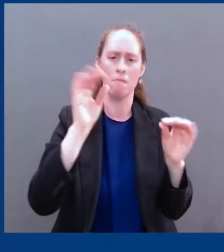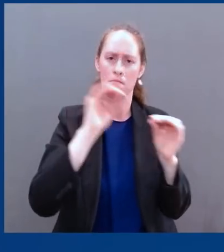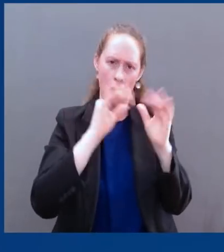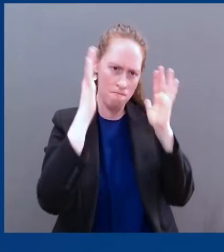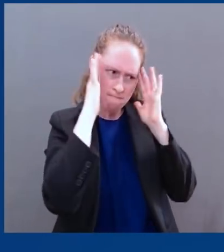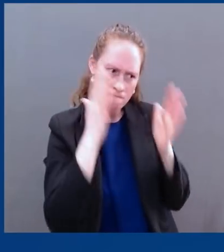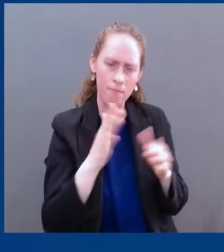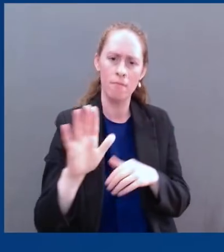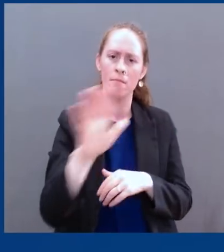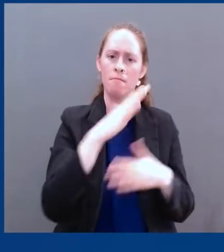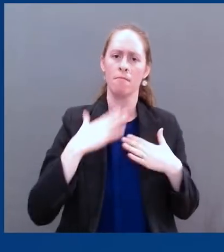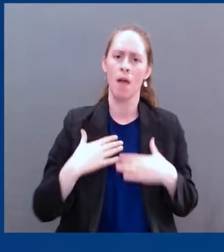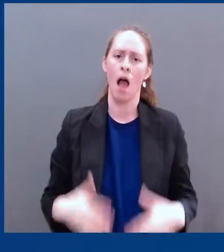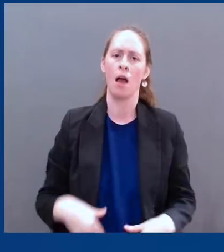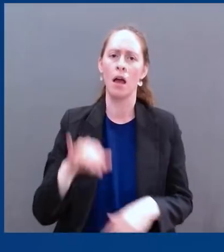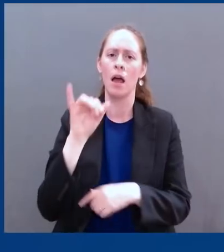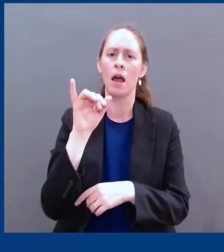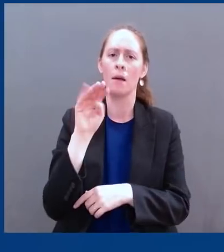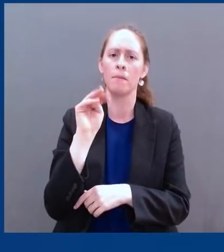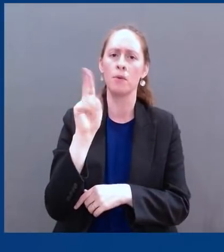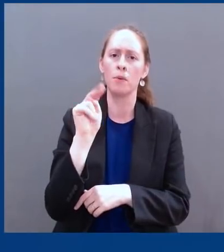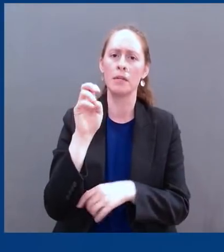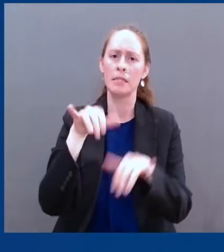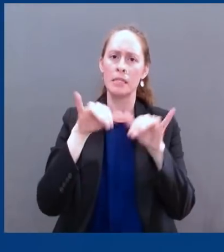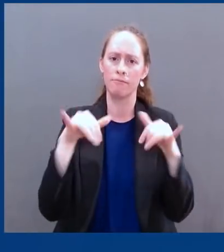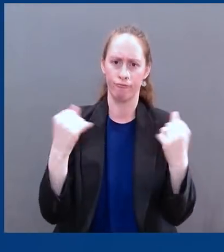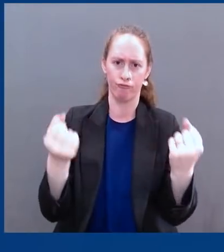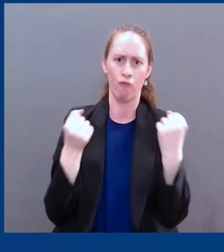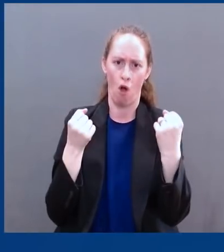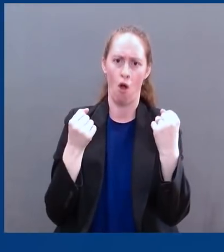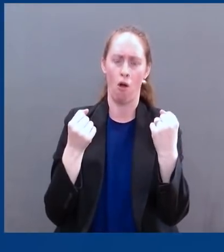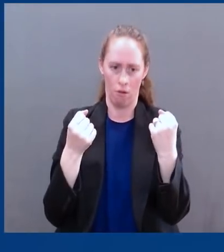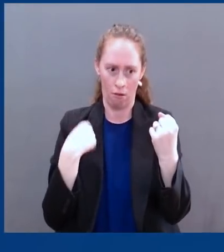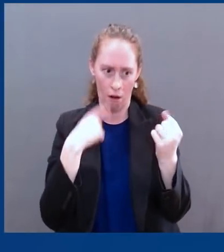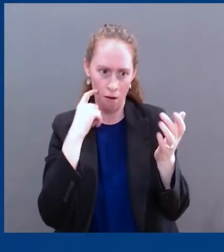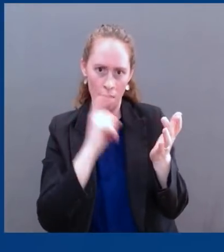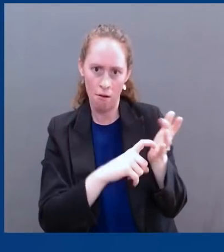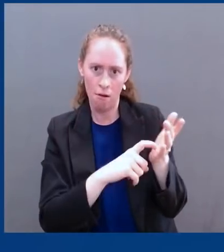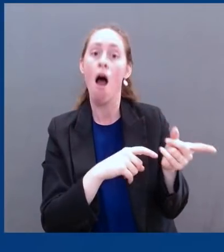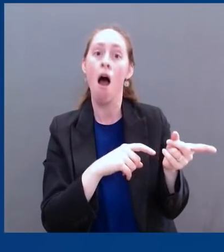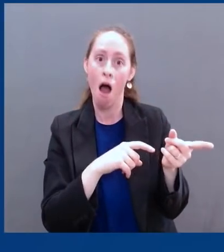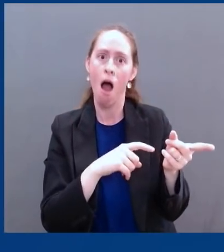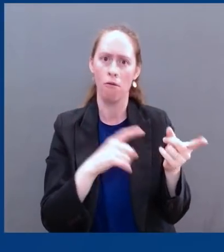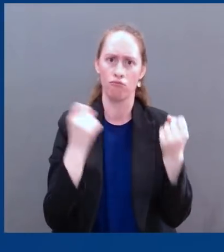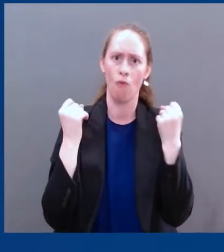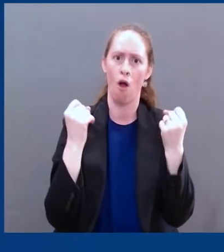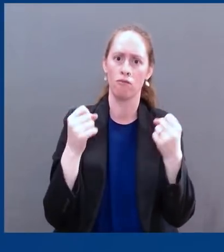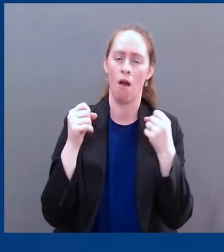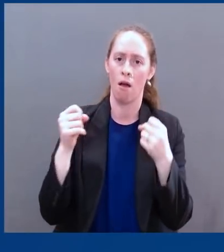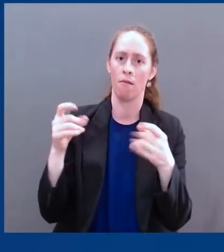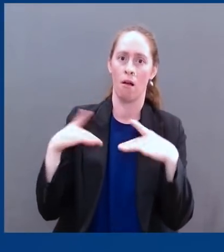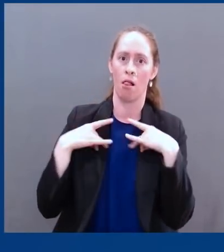cohort induced a response comparable to the higher dose that you see in the adults.